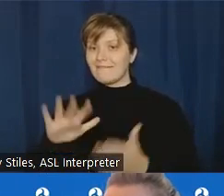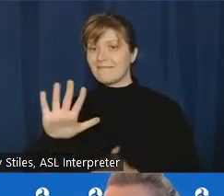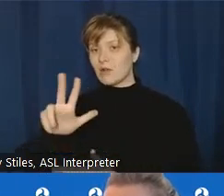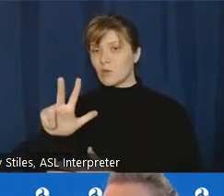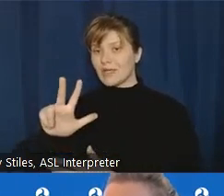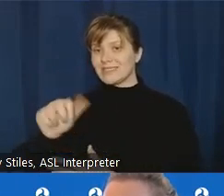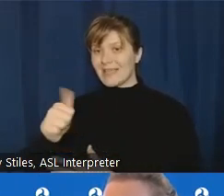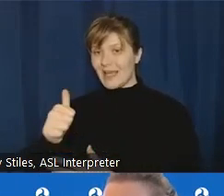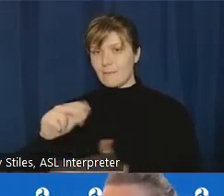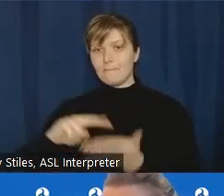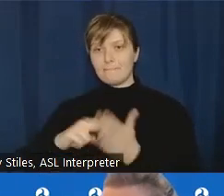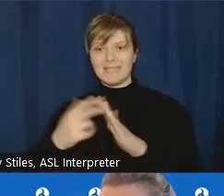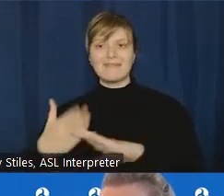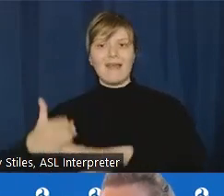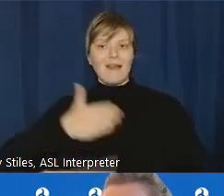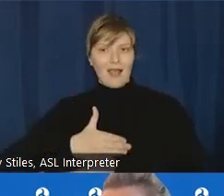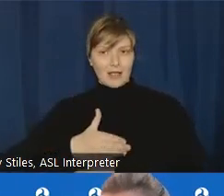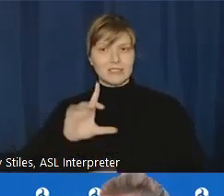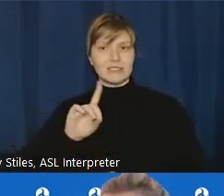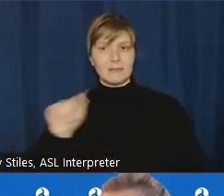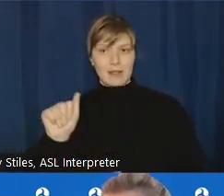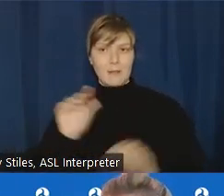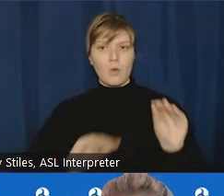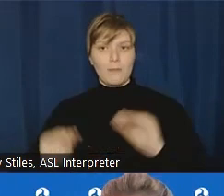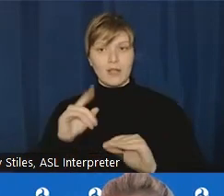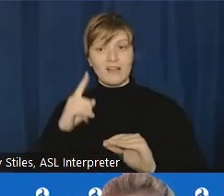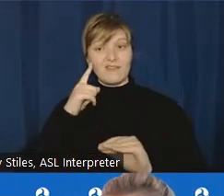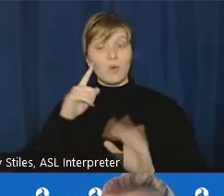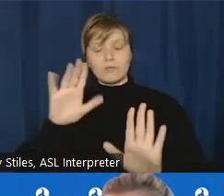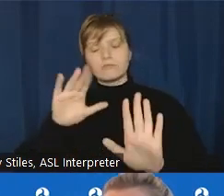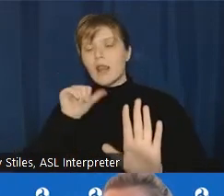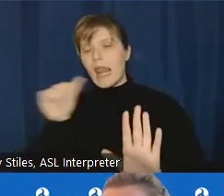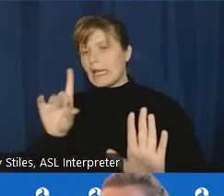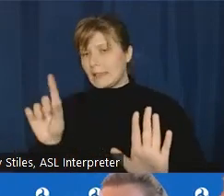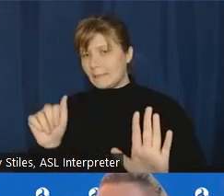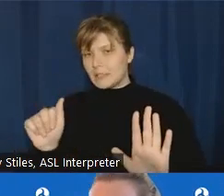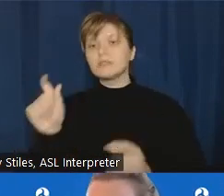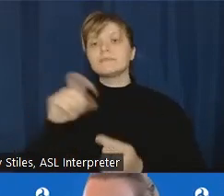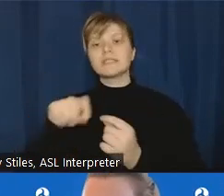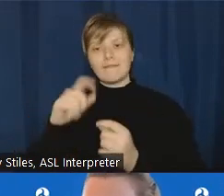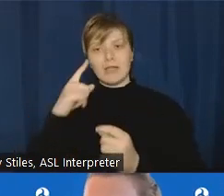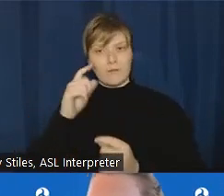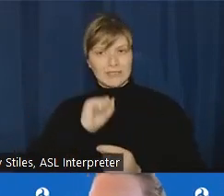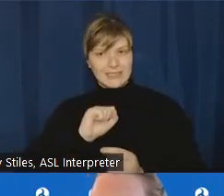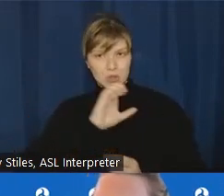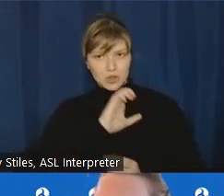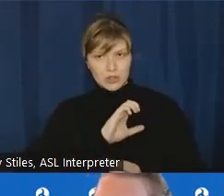mobility. This is a senior service, specifically for seniors. If you go to the next one, now this